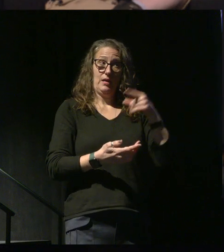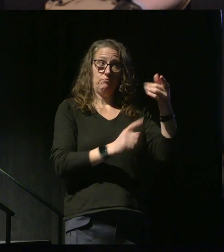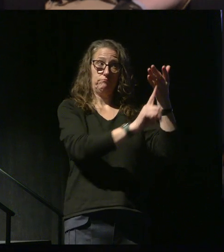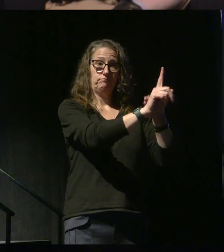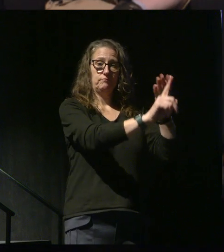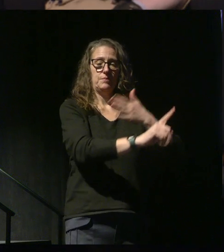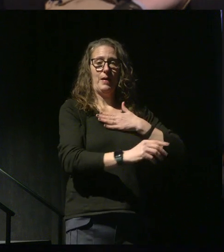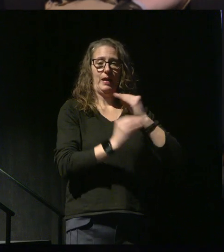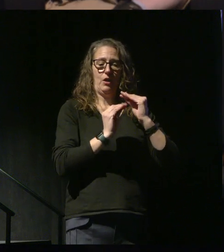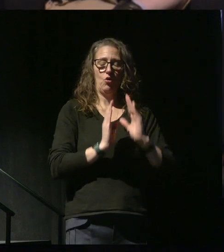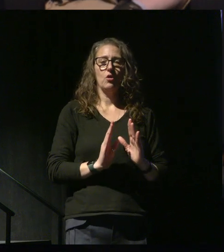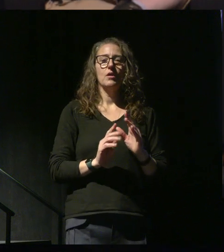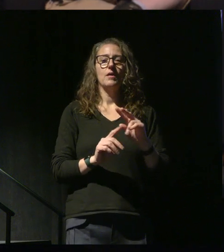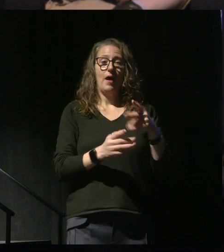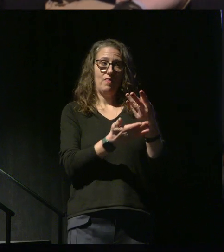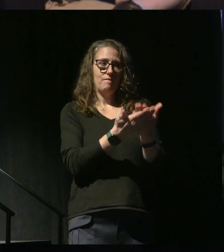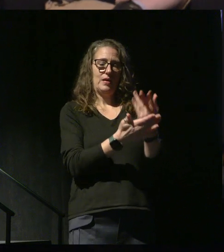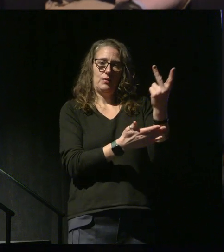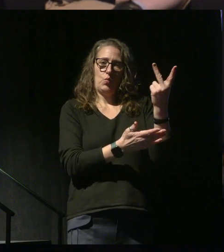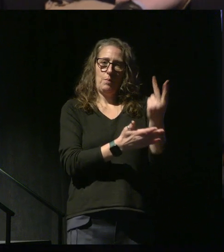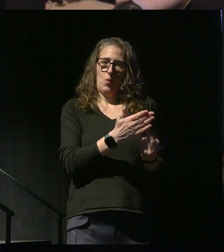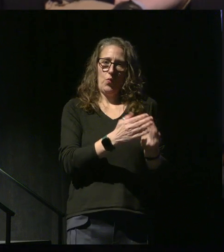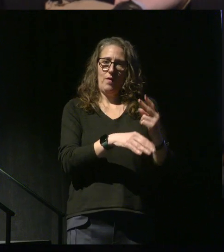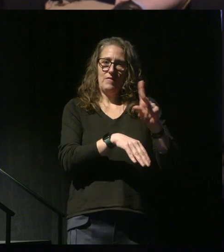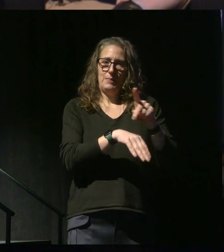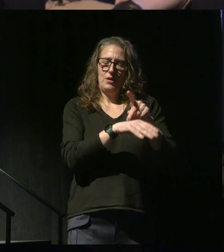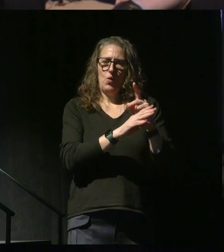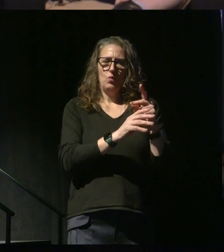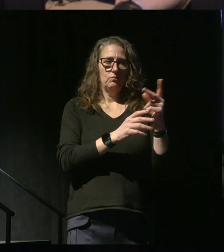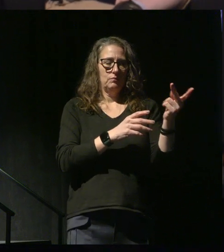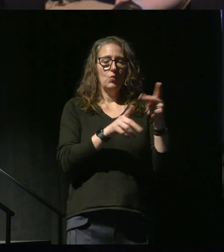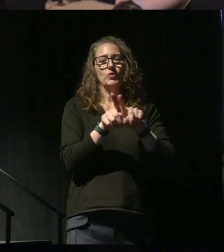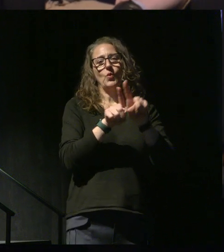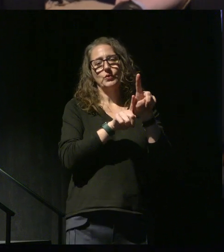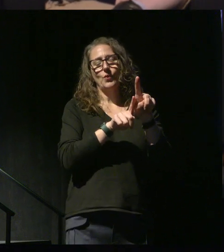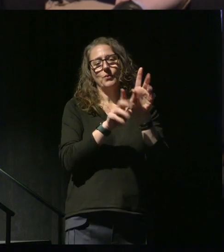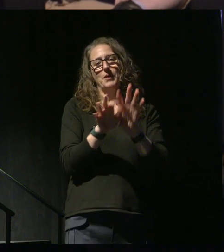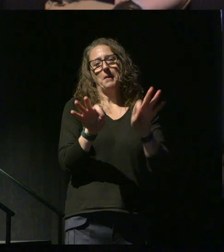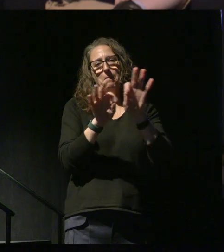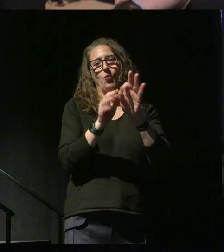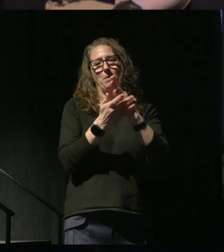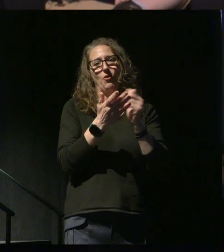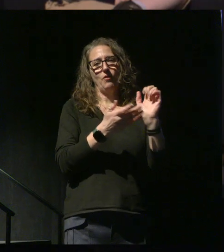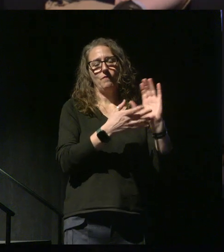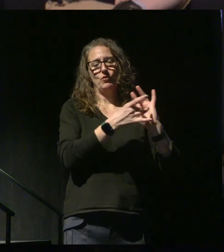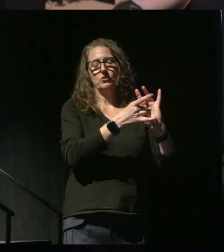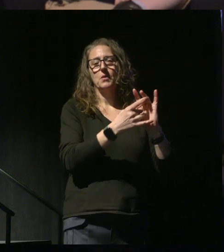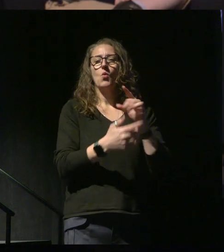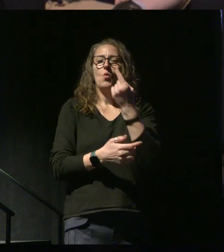that we're both Filipino played a big role. And also one, one of the things that I told her was